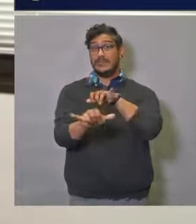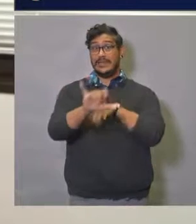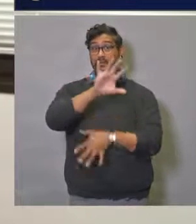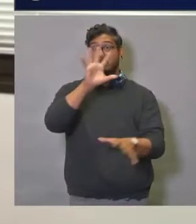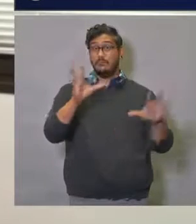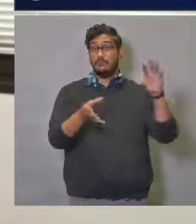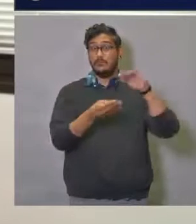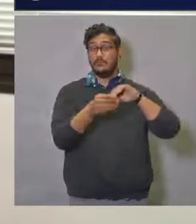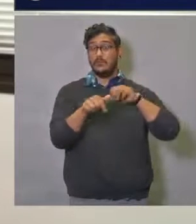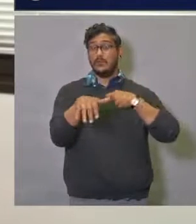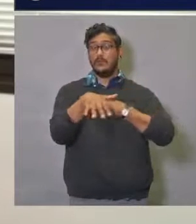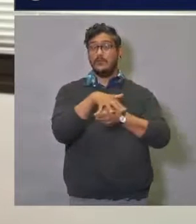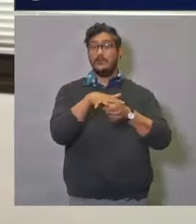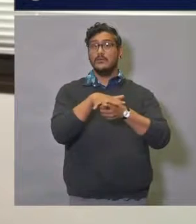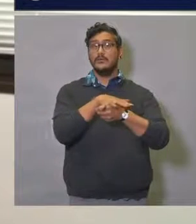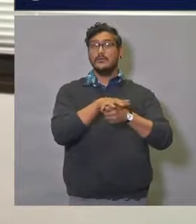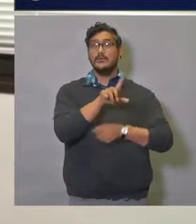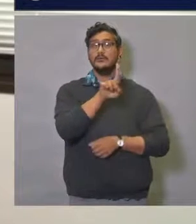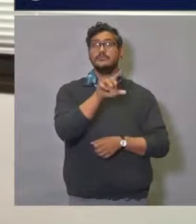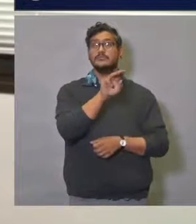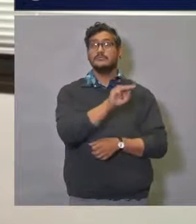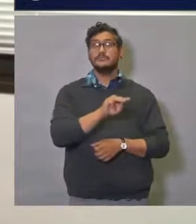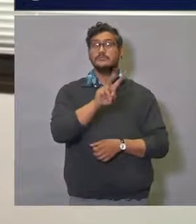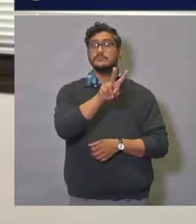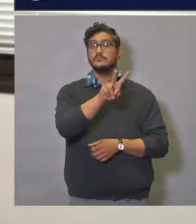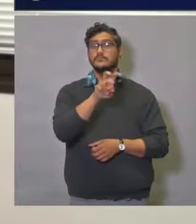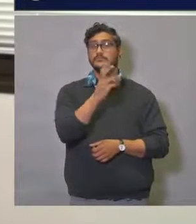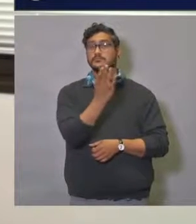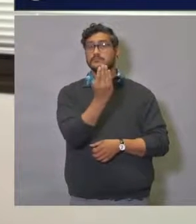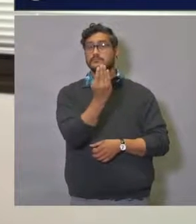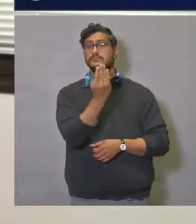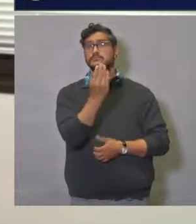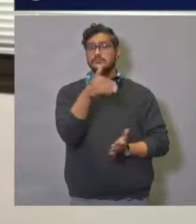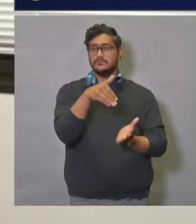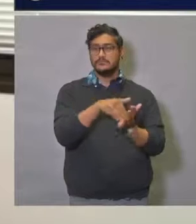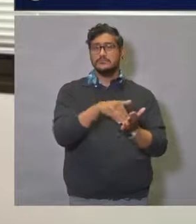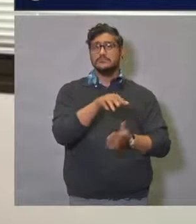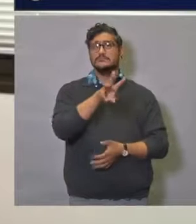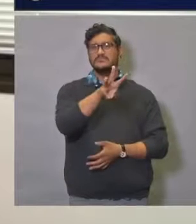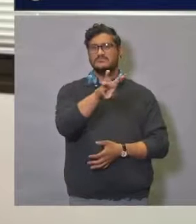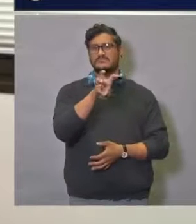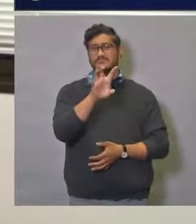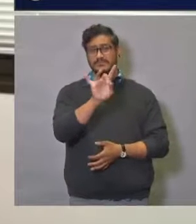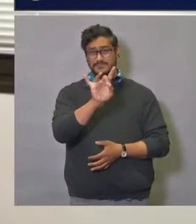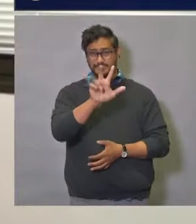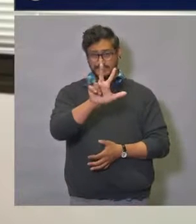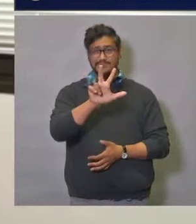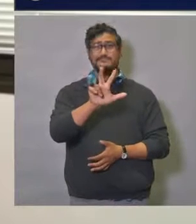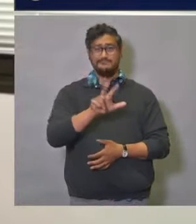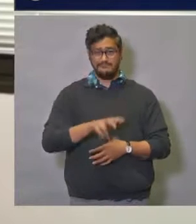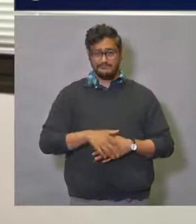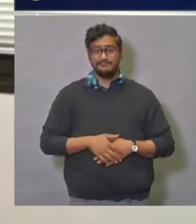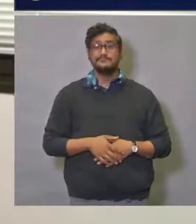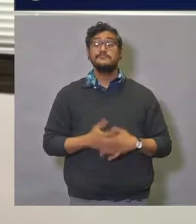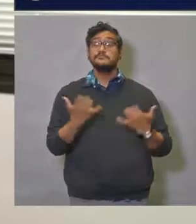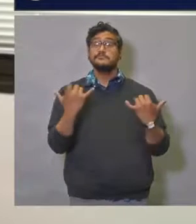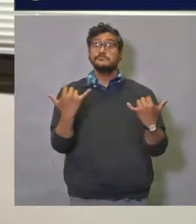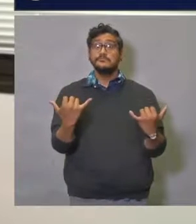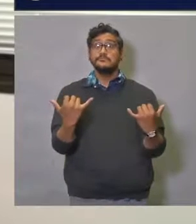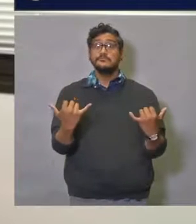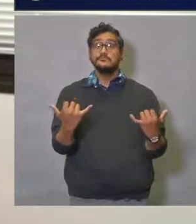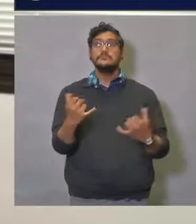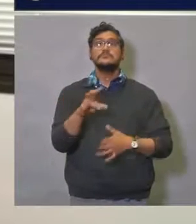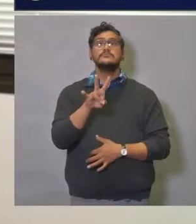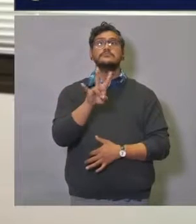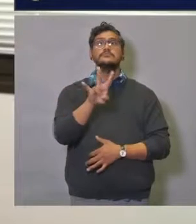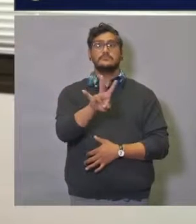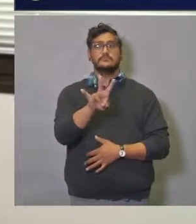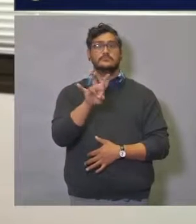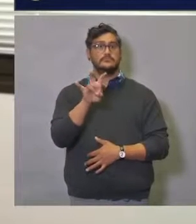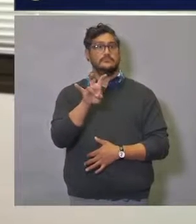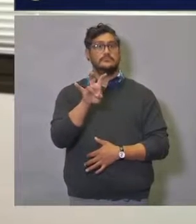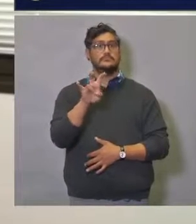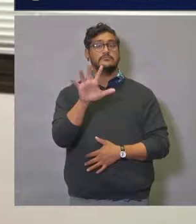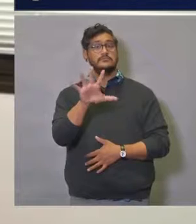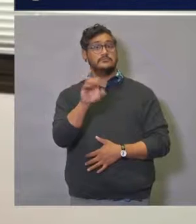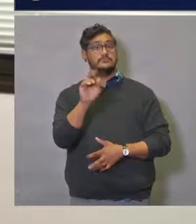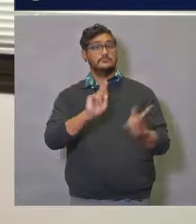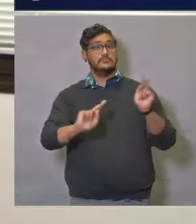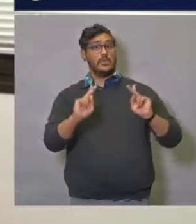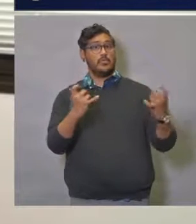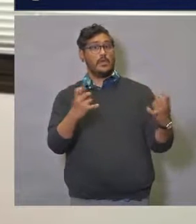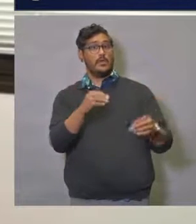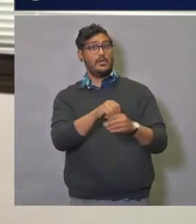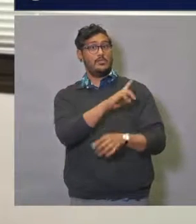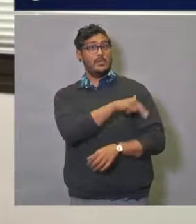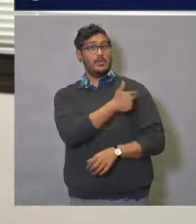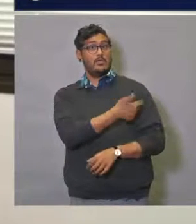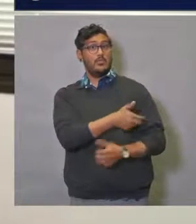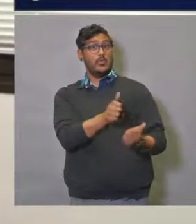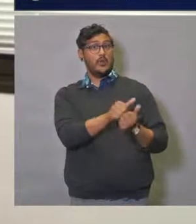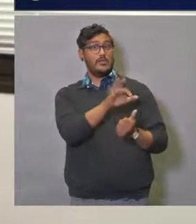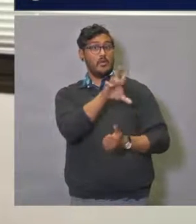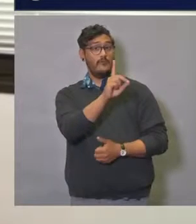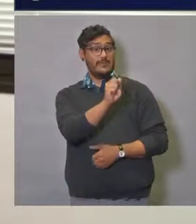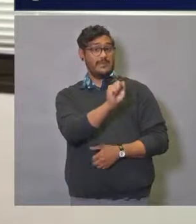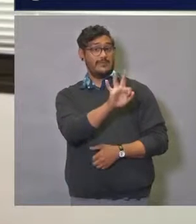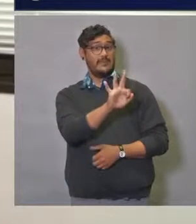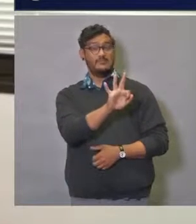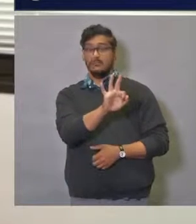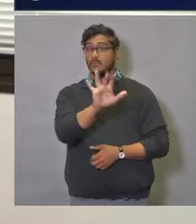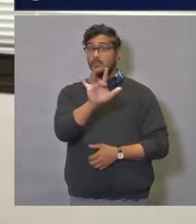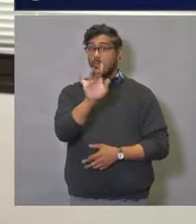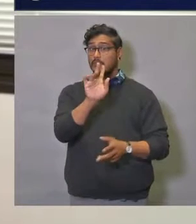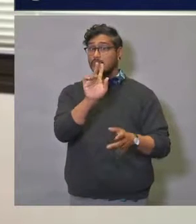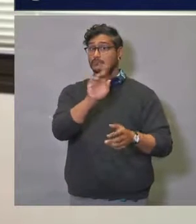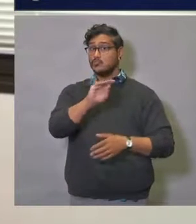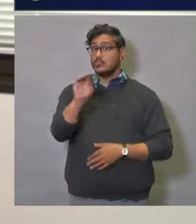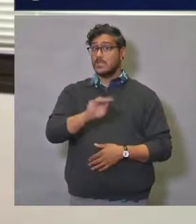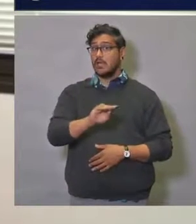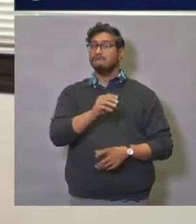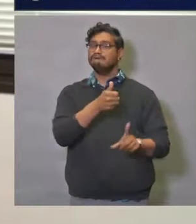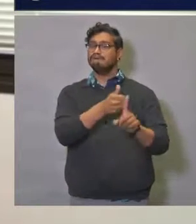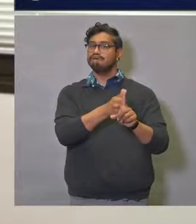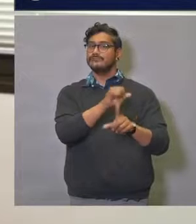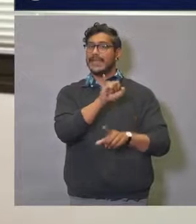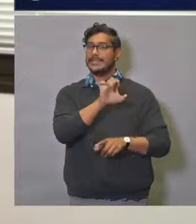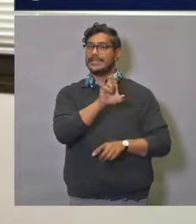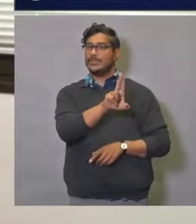COVID┘19 A 22,806, HOY ESTAMOS